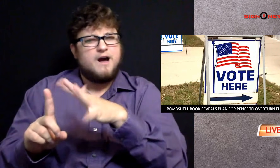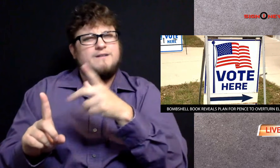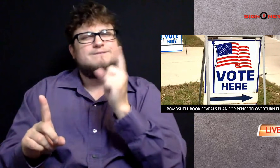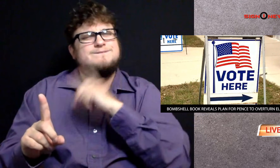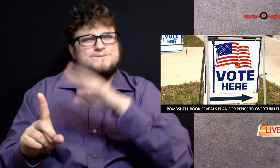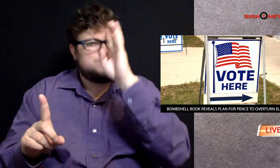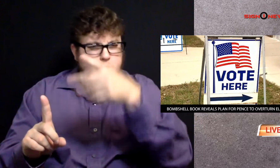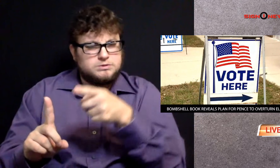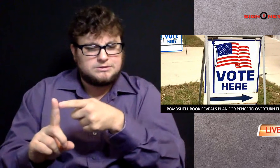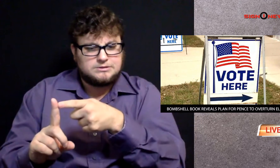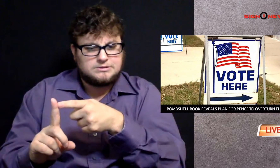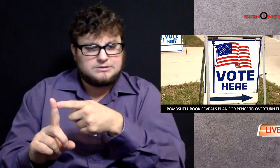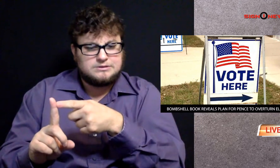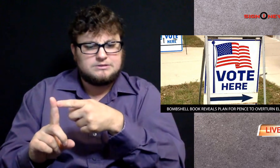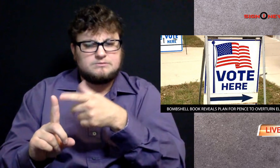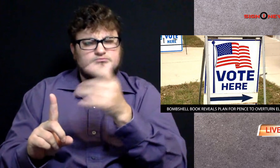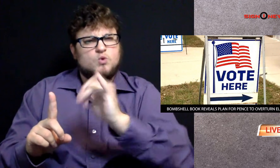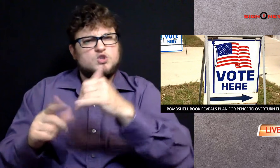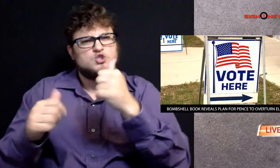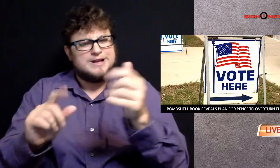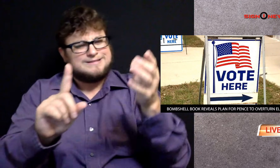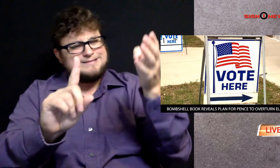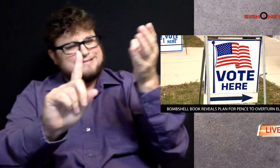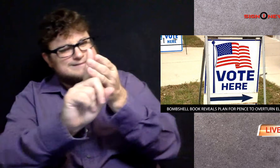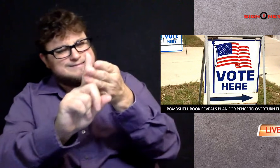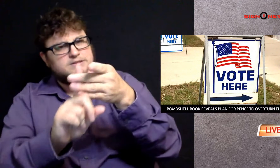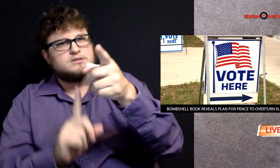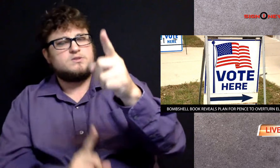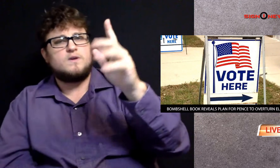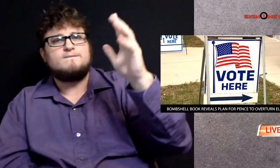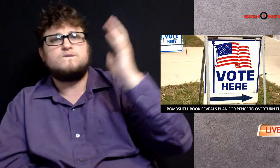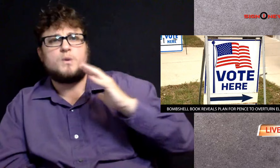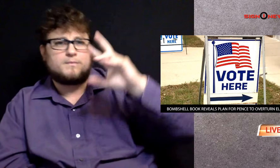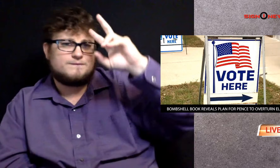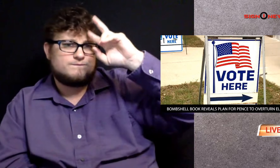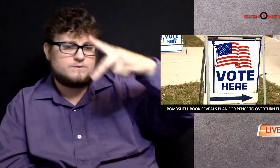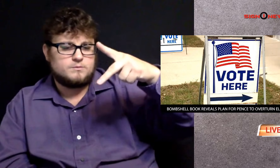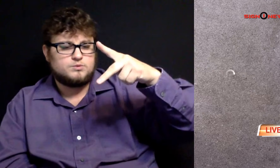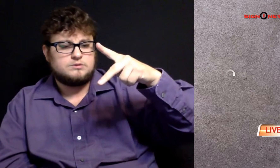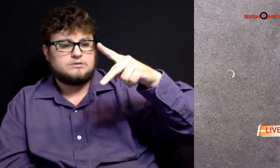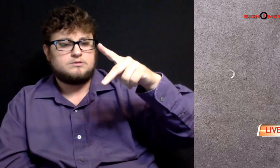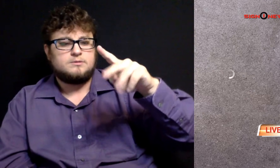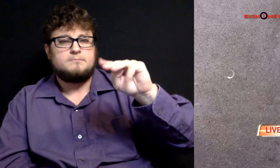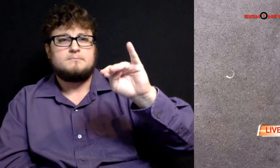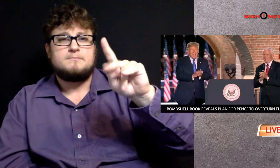election were false